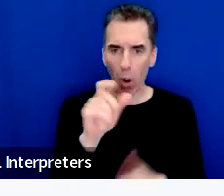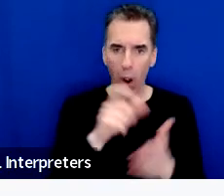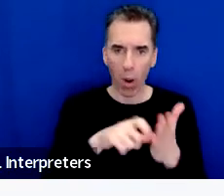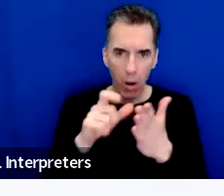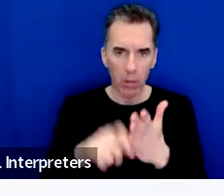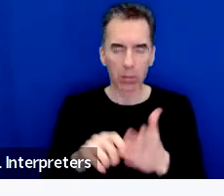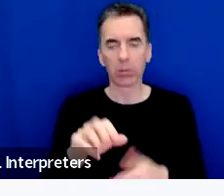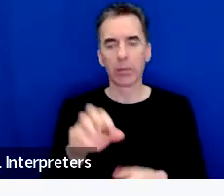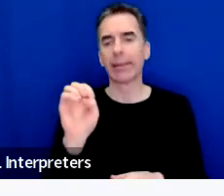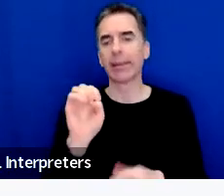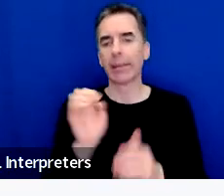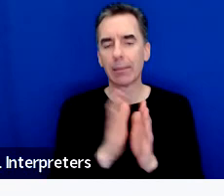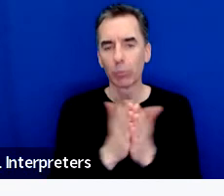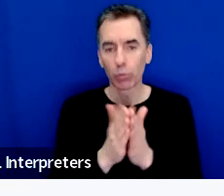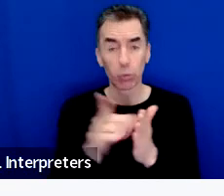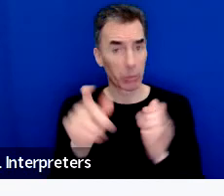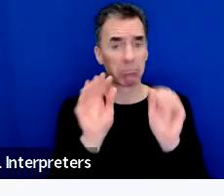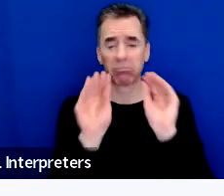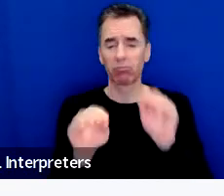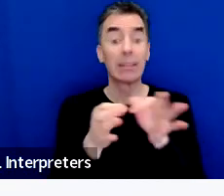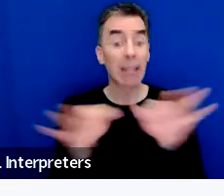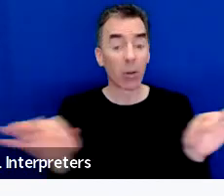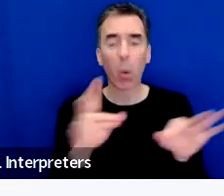You can type in a full sentence or just the name of the resource